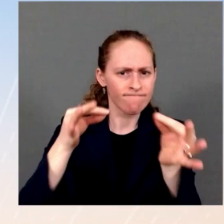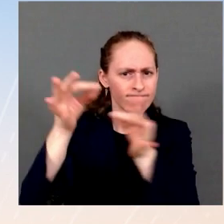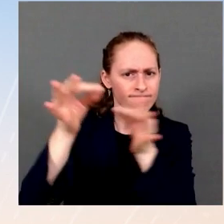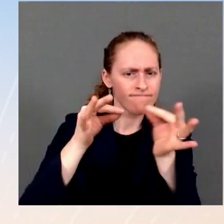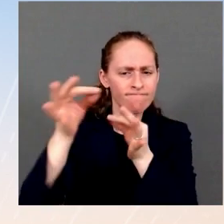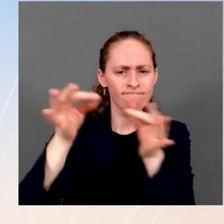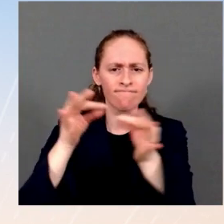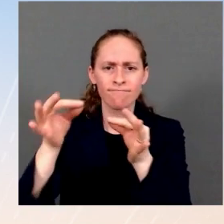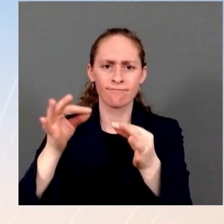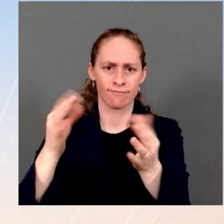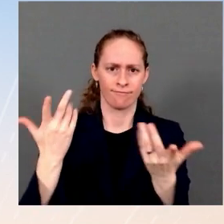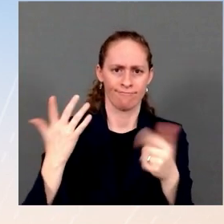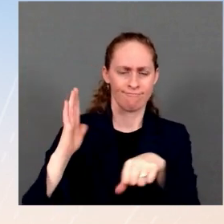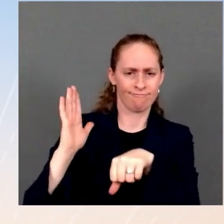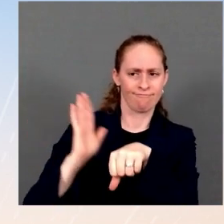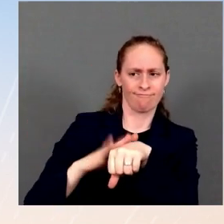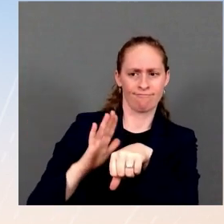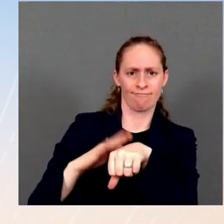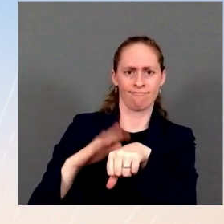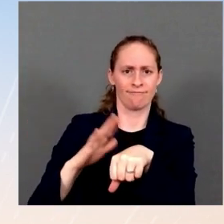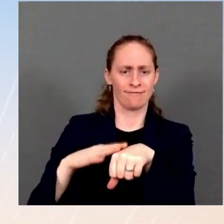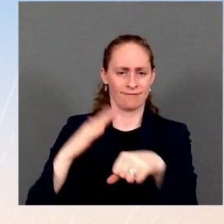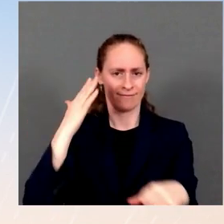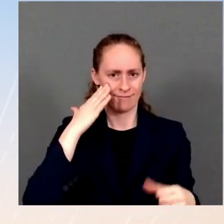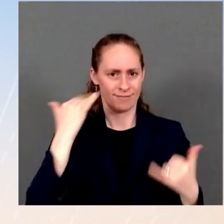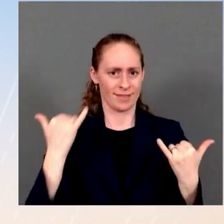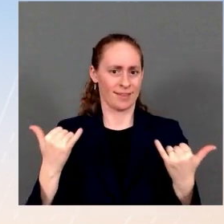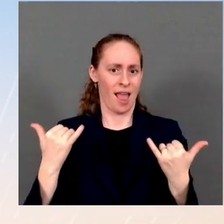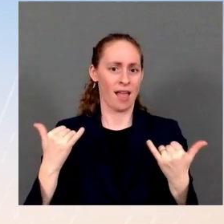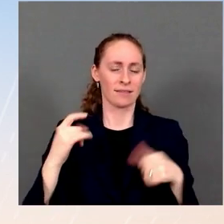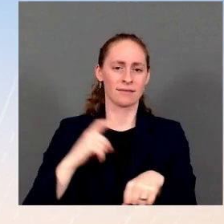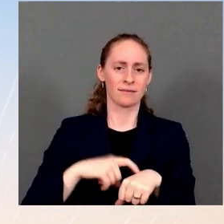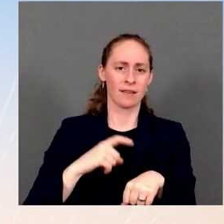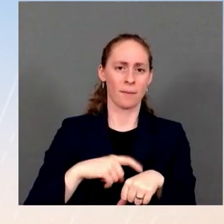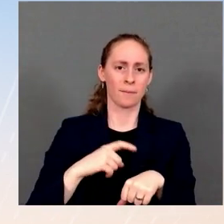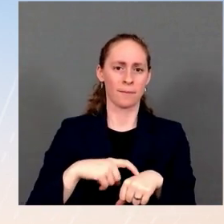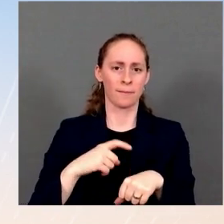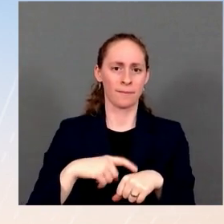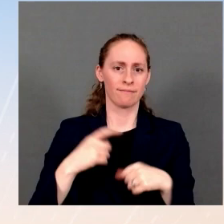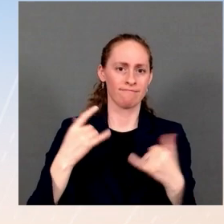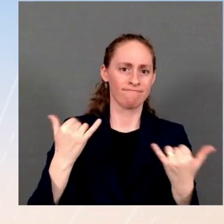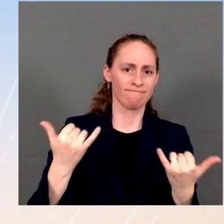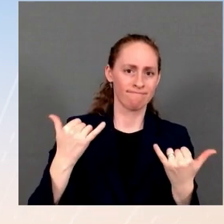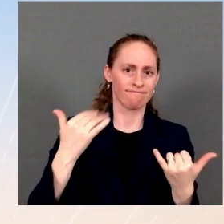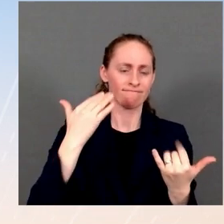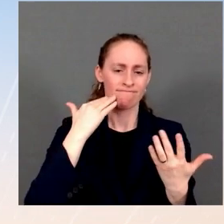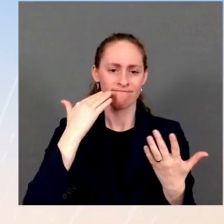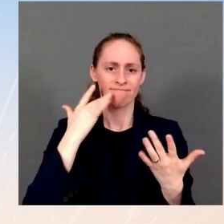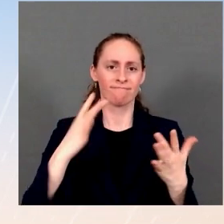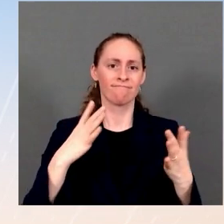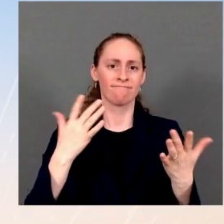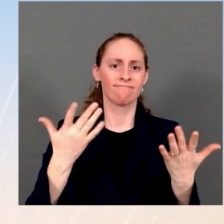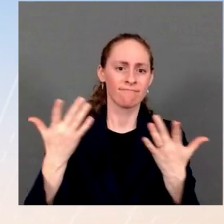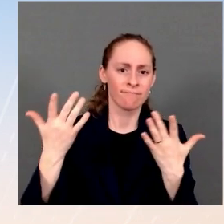to reduce the risk for their organizations during this time of heightened risk and into the new year.